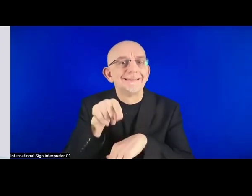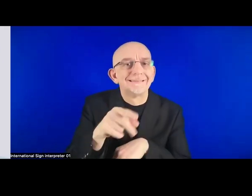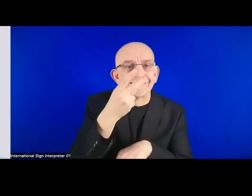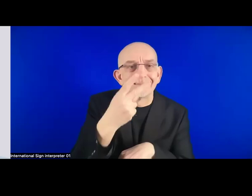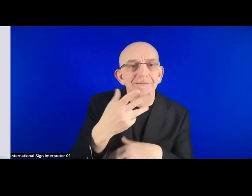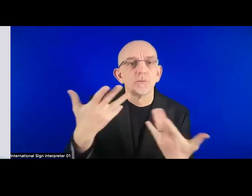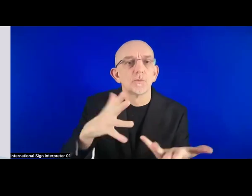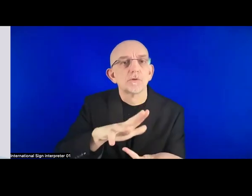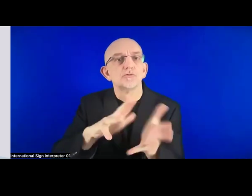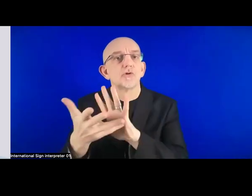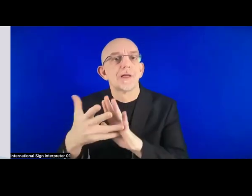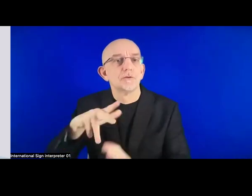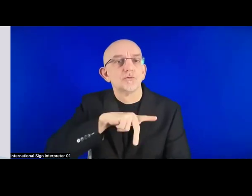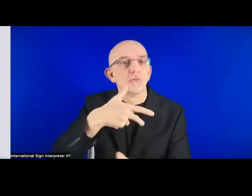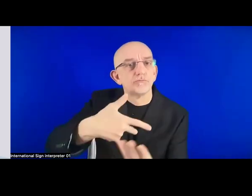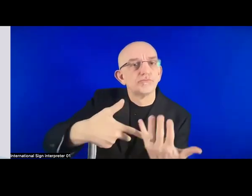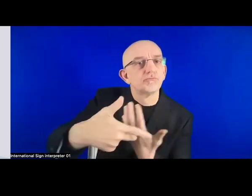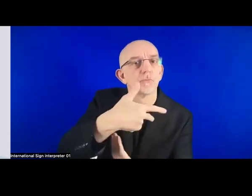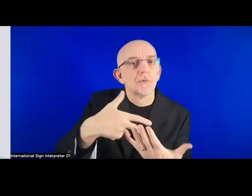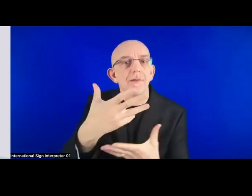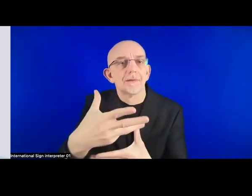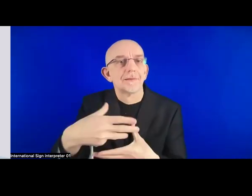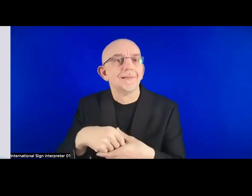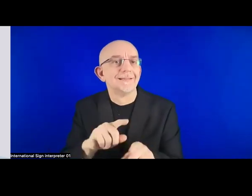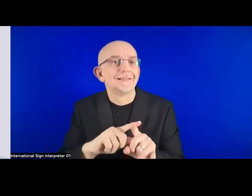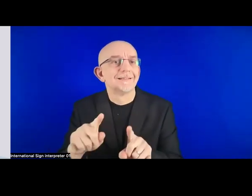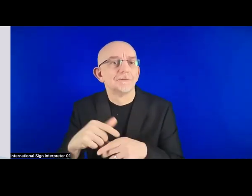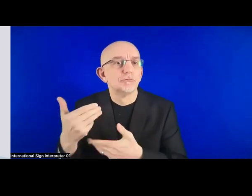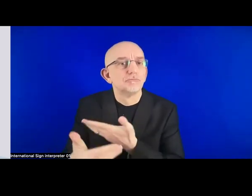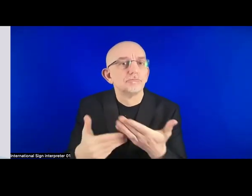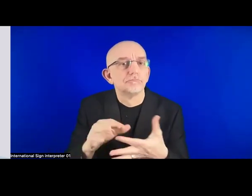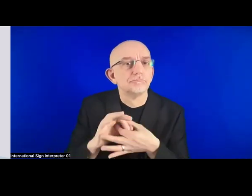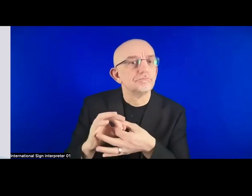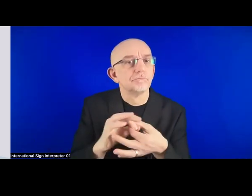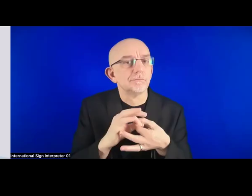in order to bridge research and policy action. I am also a member of the